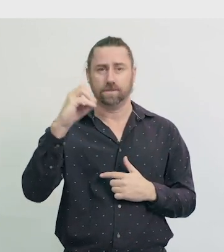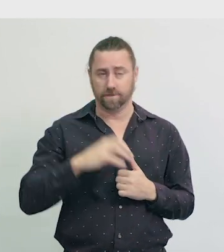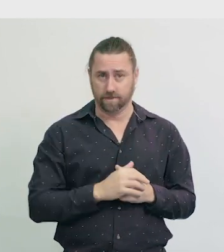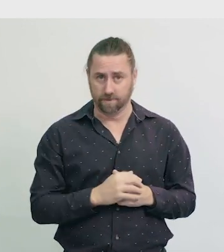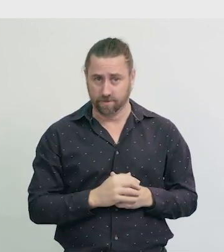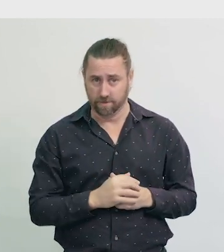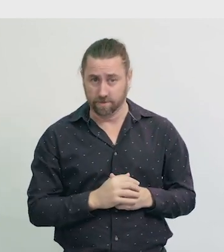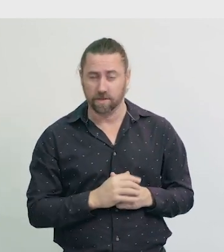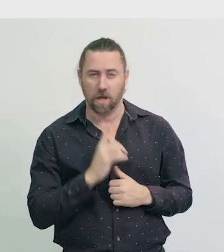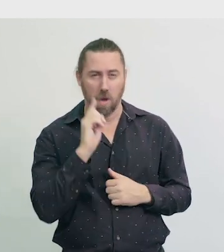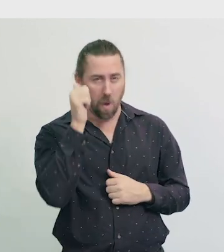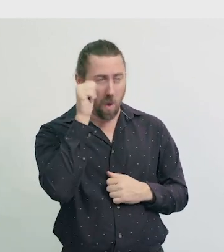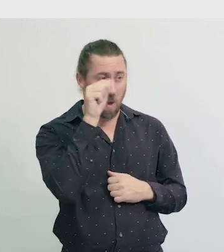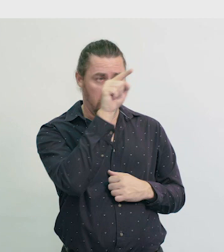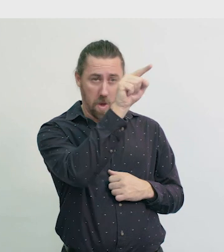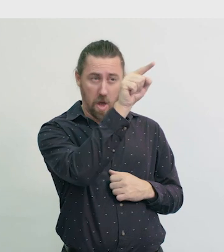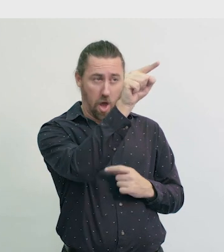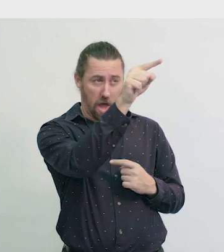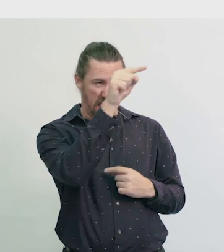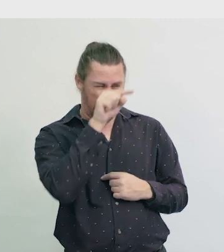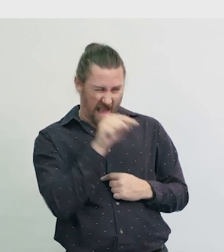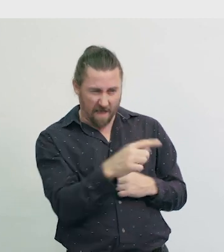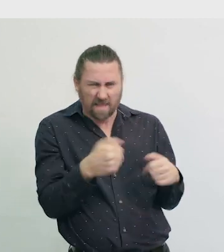Using our rule, that vertically opposite angles are equal,